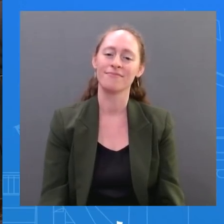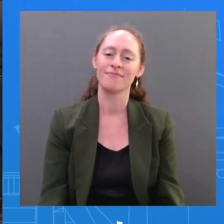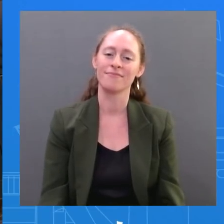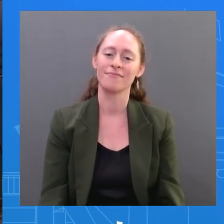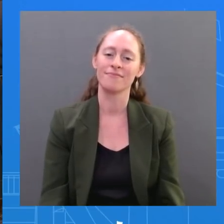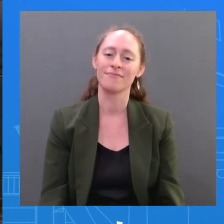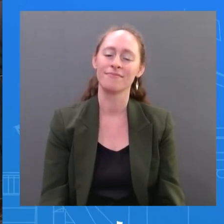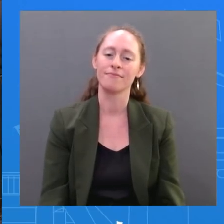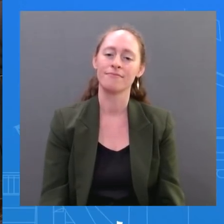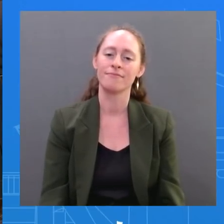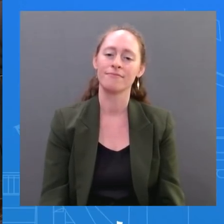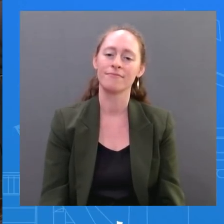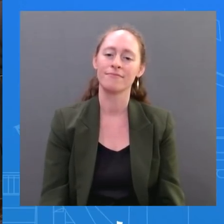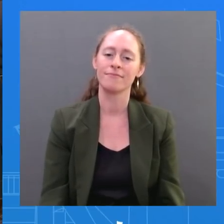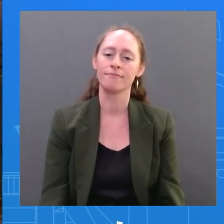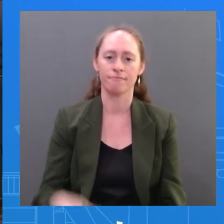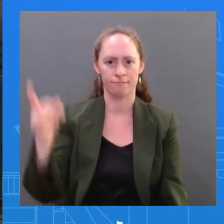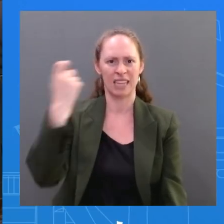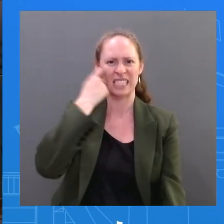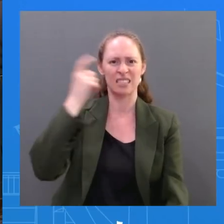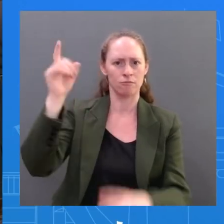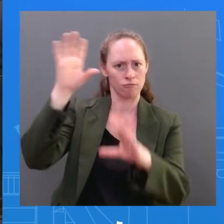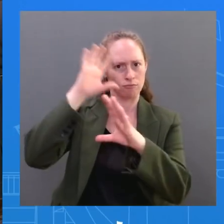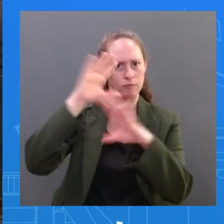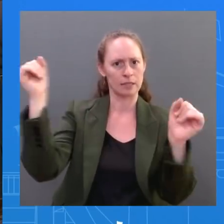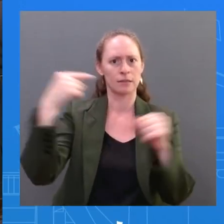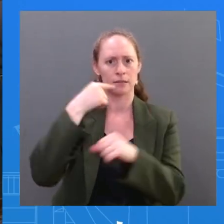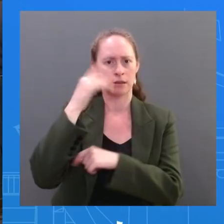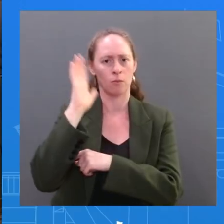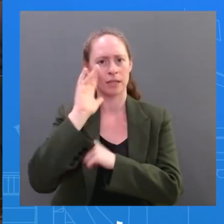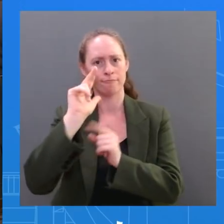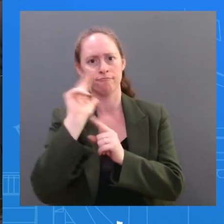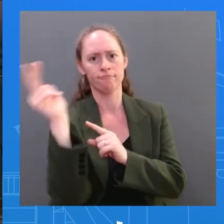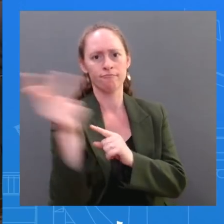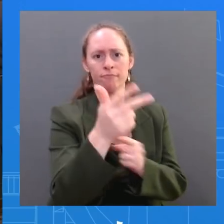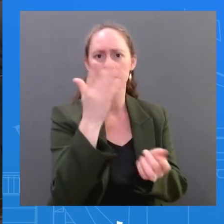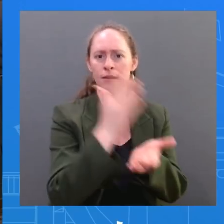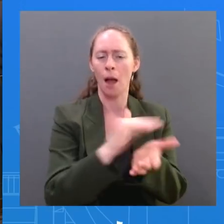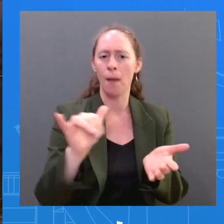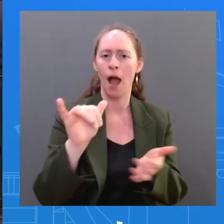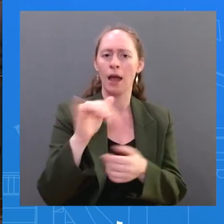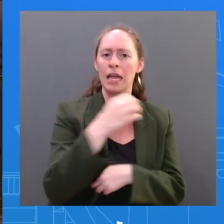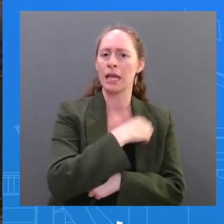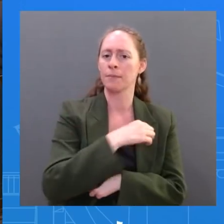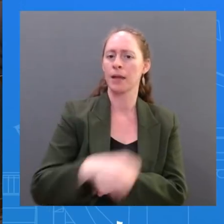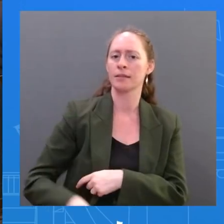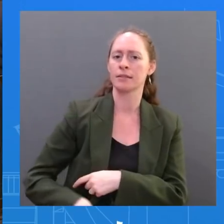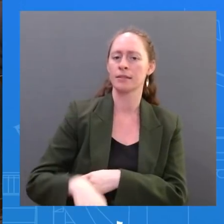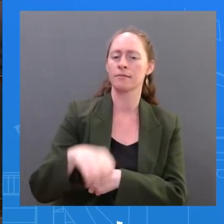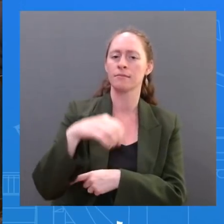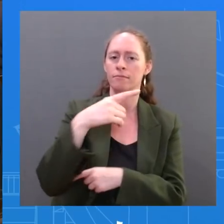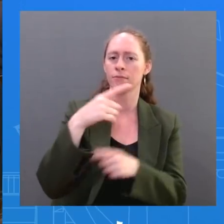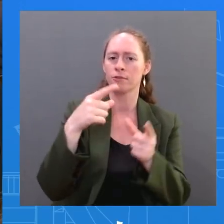is going to respond to this assassination? Any consideration of the President or Vice President traveling for the funeral? Anything like that at this point in time?